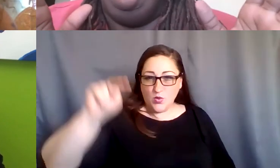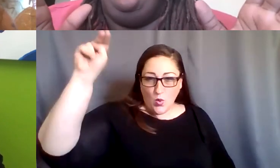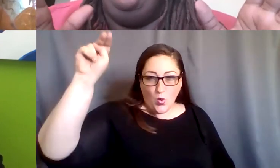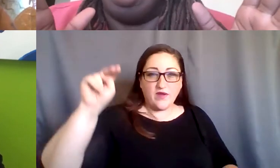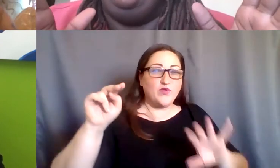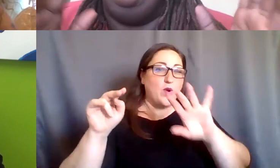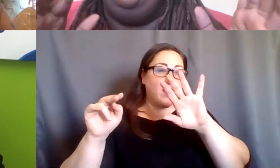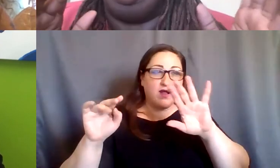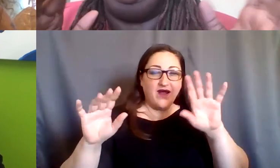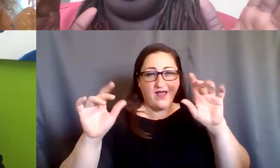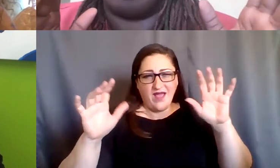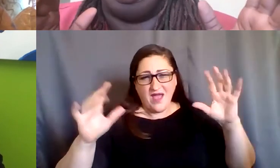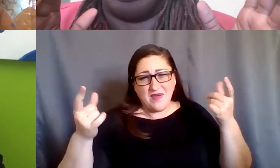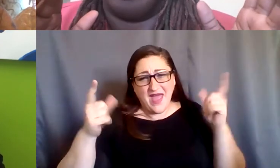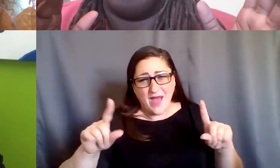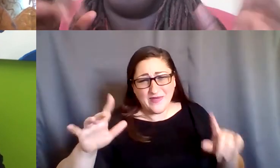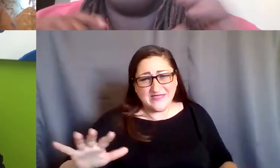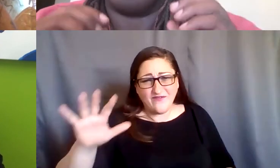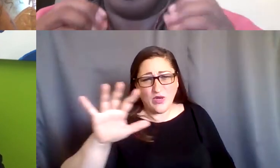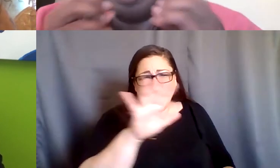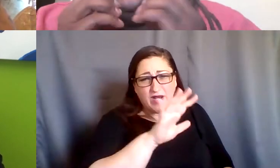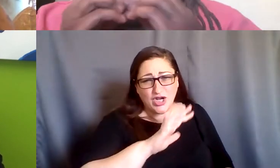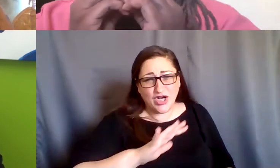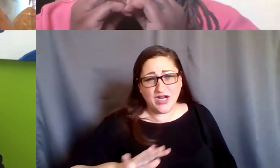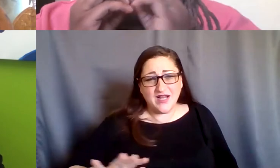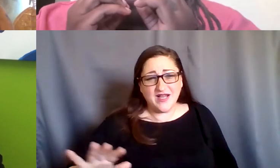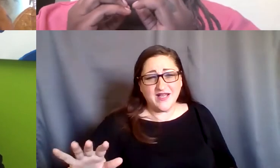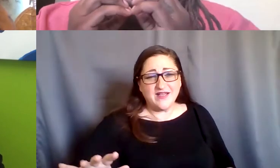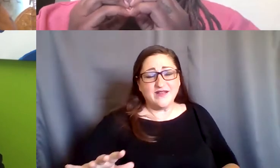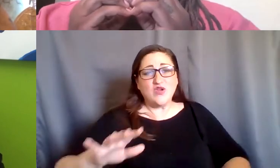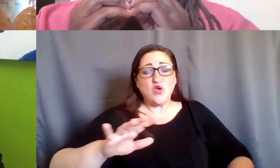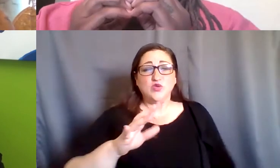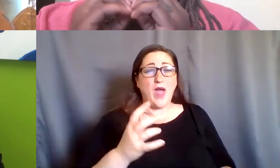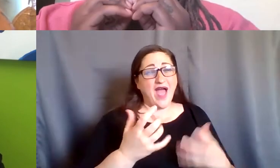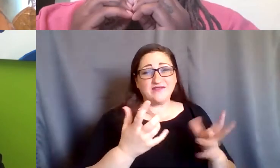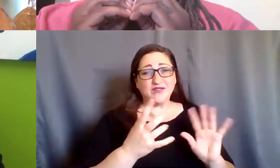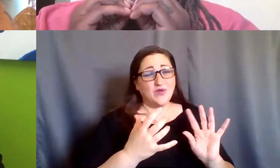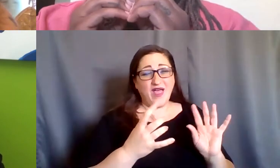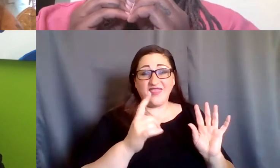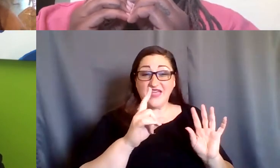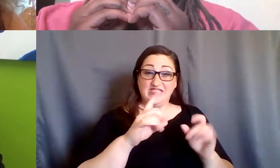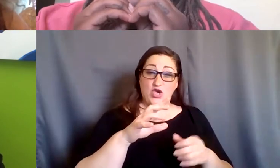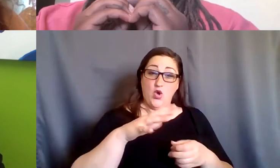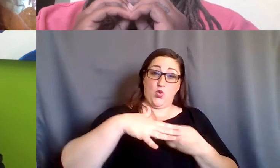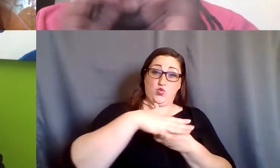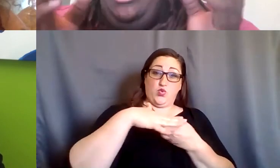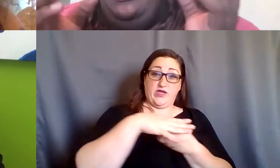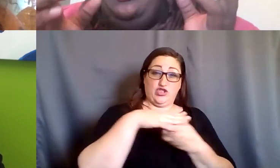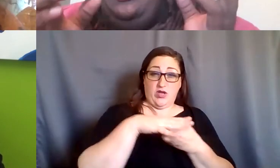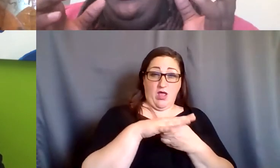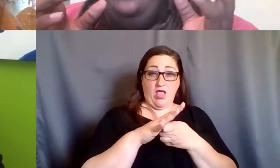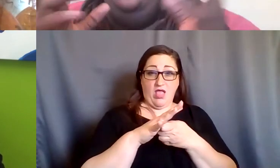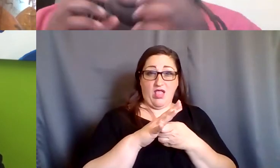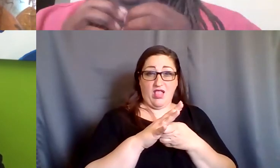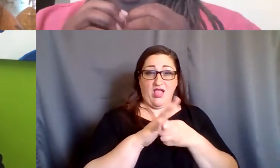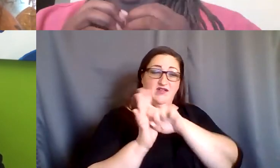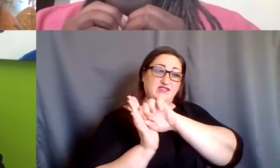And what I would say is that we really have to get away from this idea of regional disenfranchisement and think of it nationally.